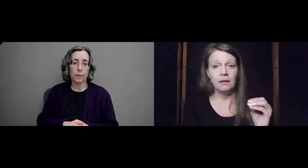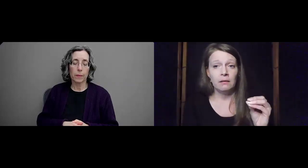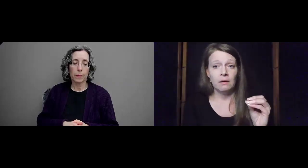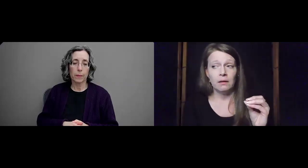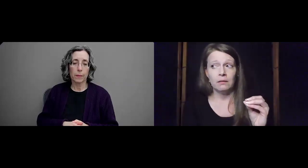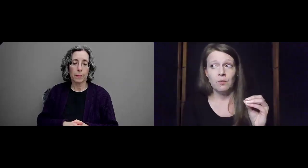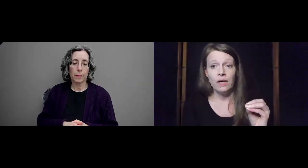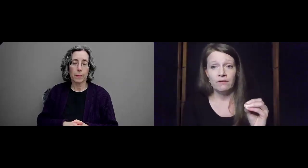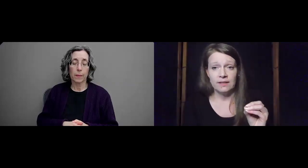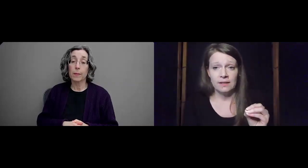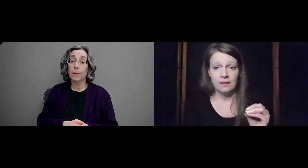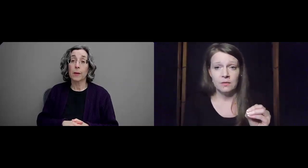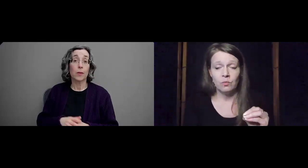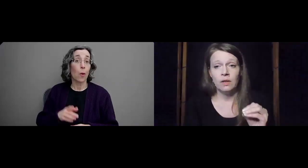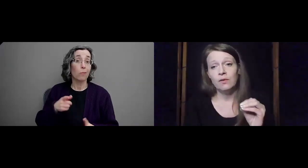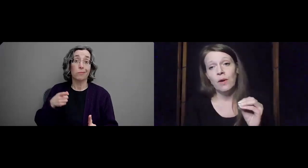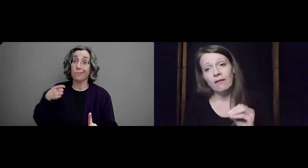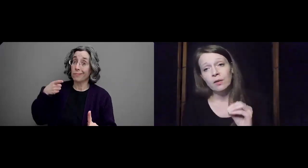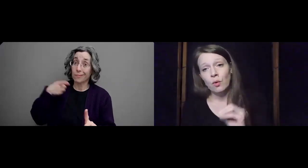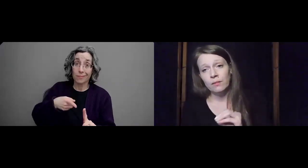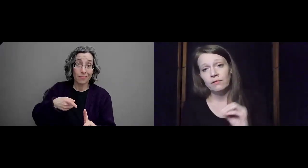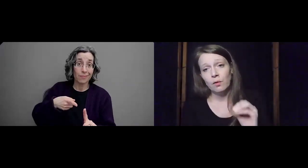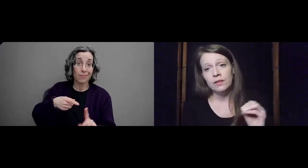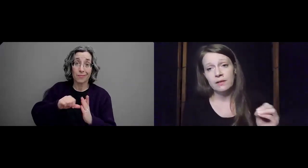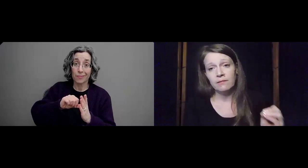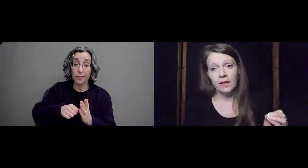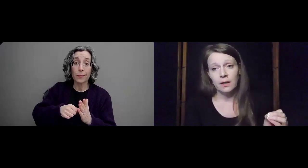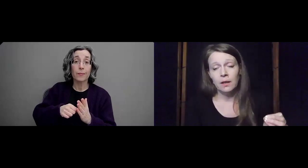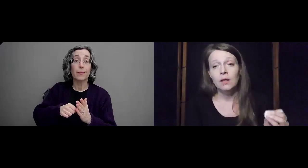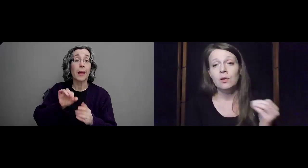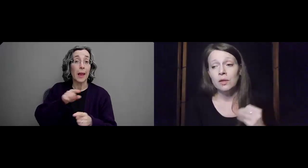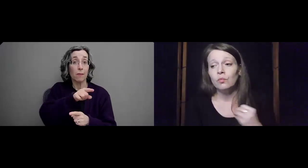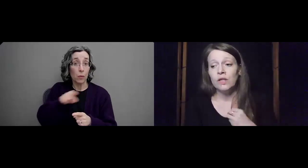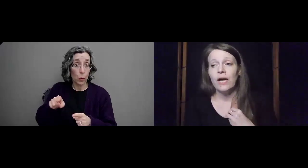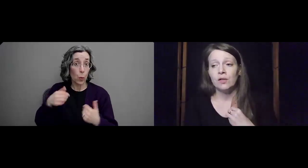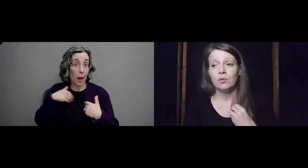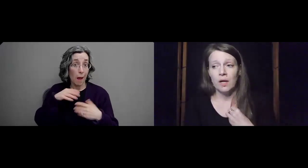visit. So I guess my main point of